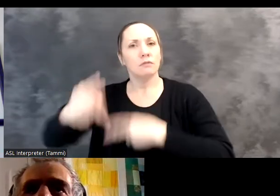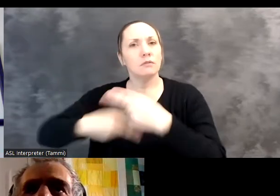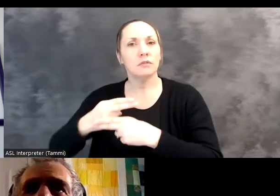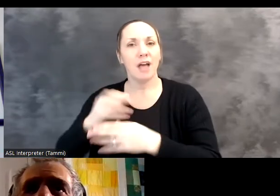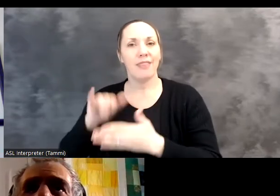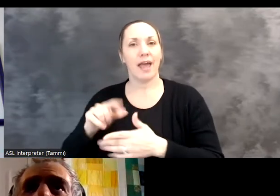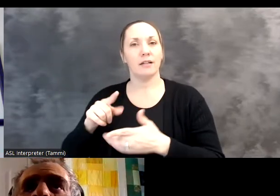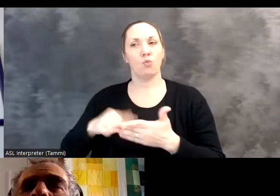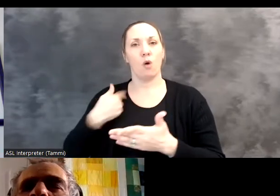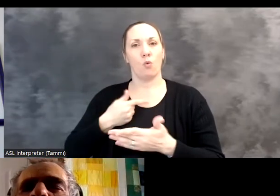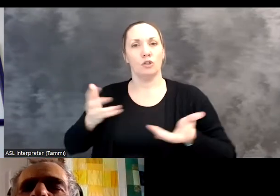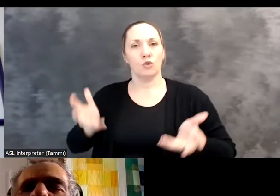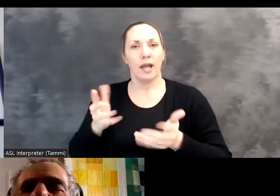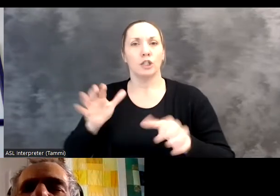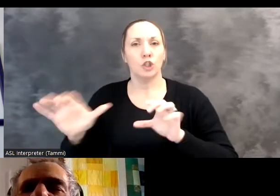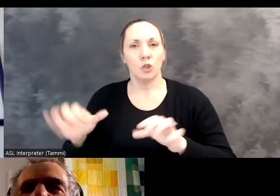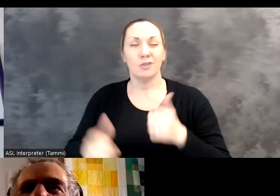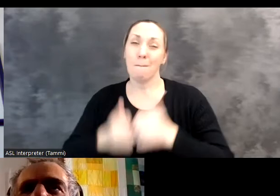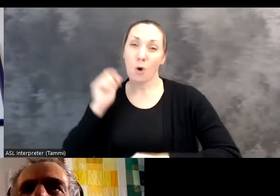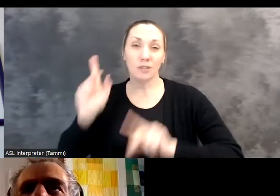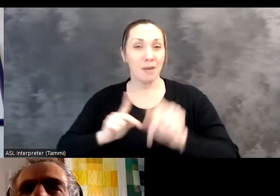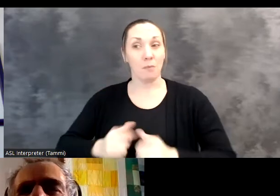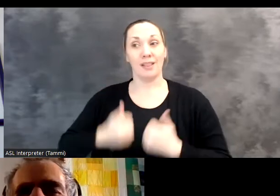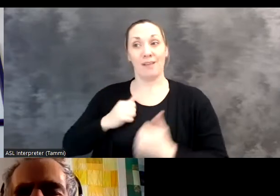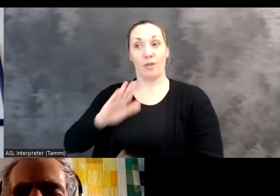for people to imagine an alternative universe, it is what we're trying to